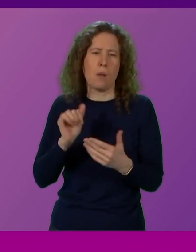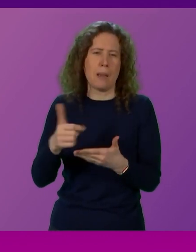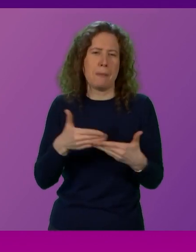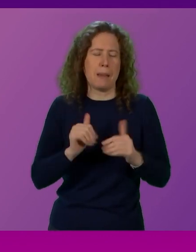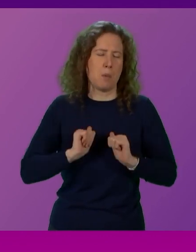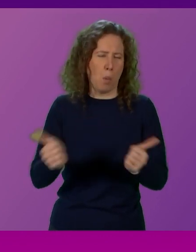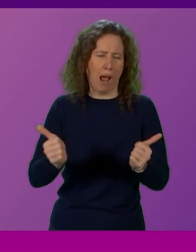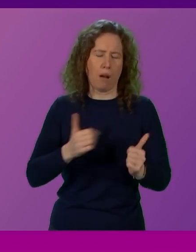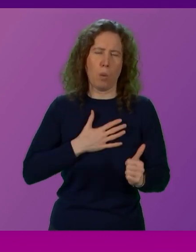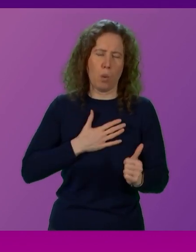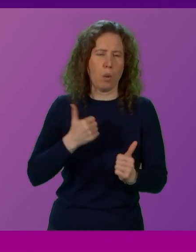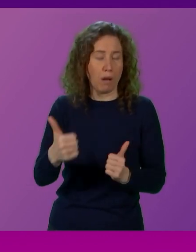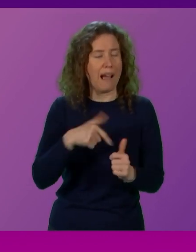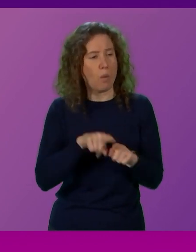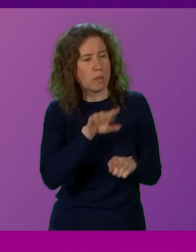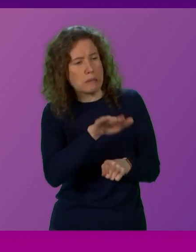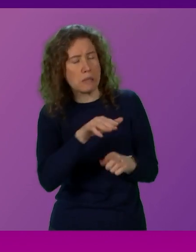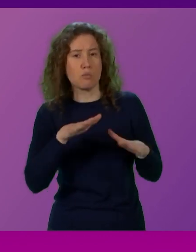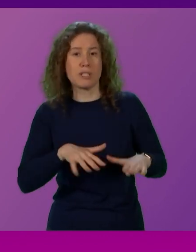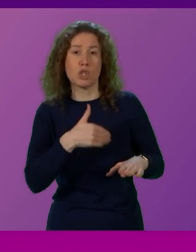I have also reached out to the British Heart Foundation to encourage it to create digital